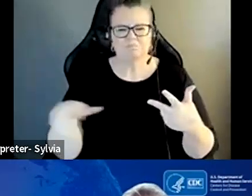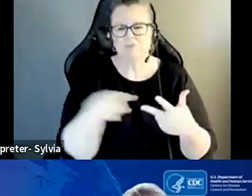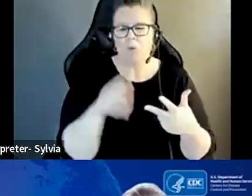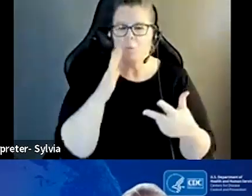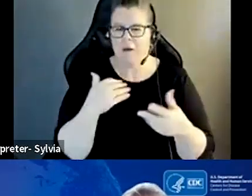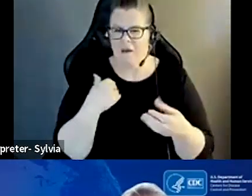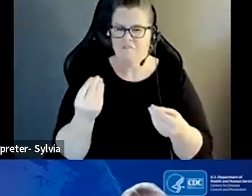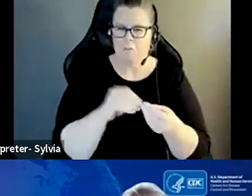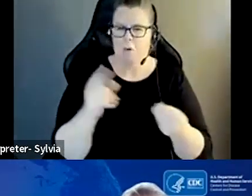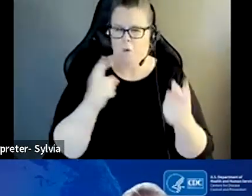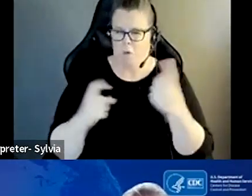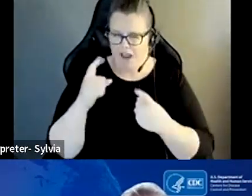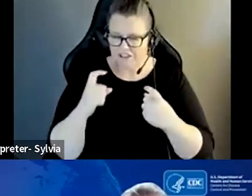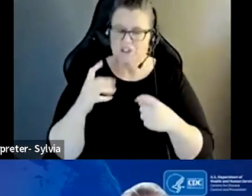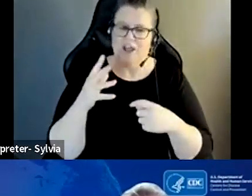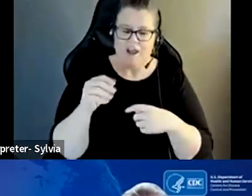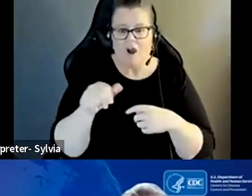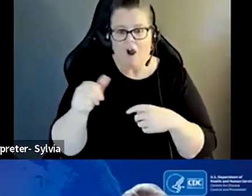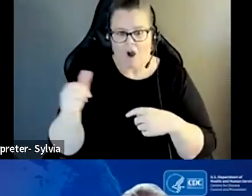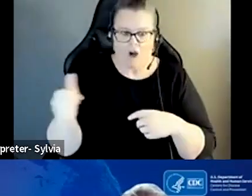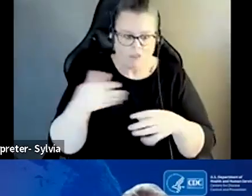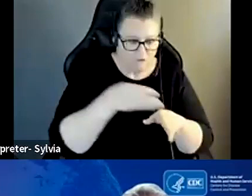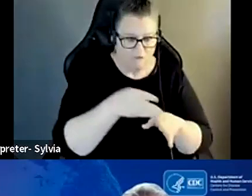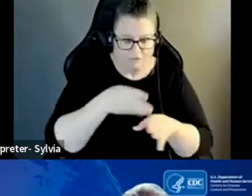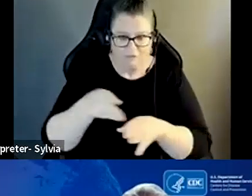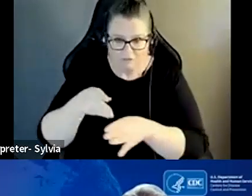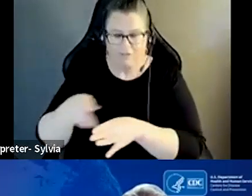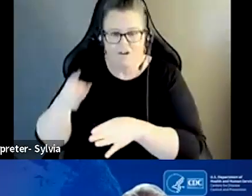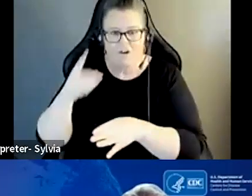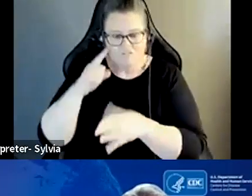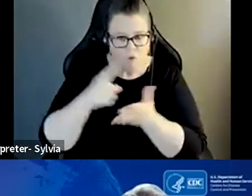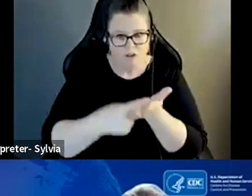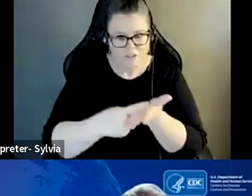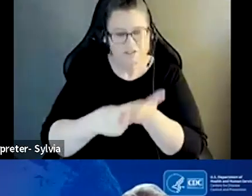to consider as we continue our work together. And I'm actually grateful for your sharing these important priorities with us.